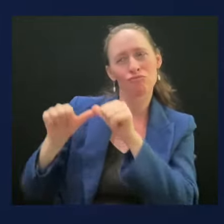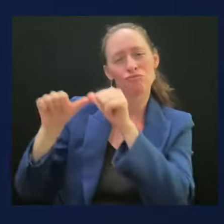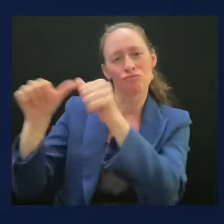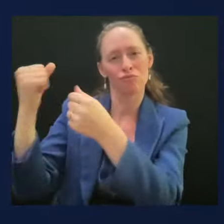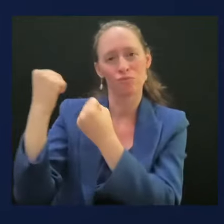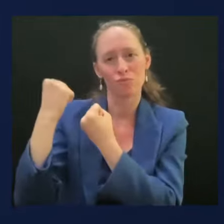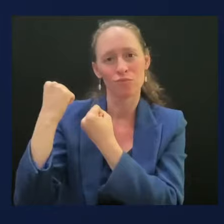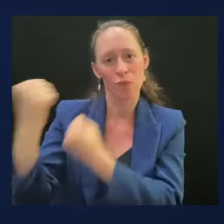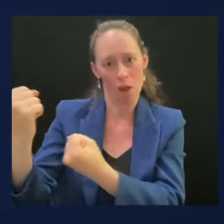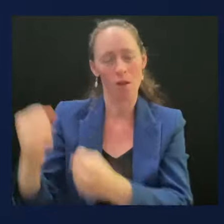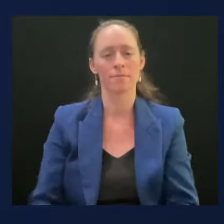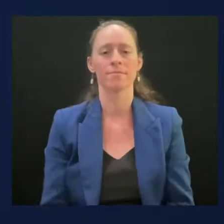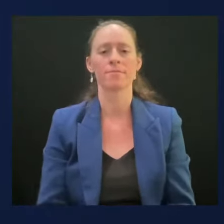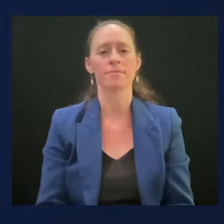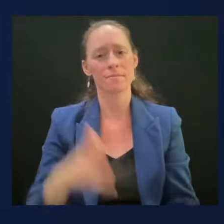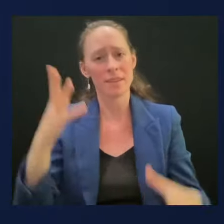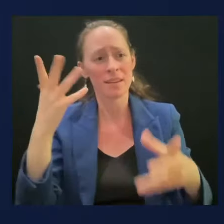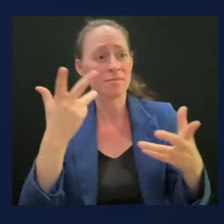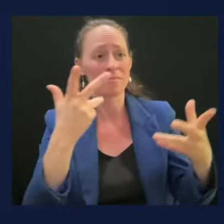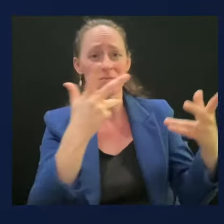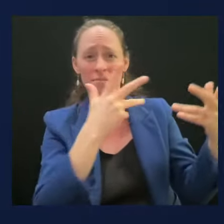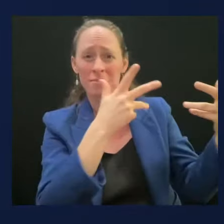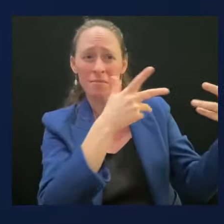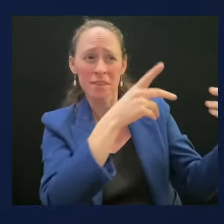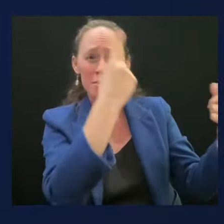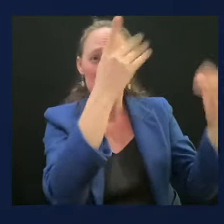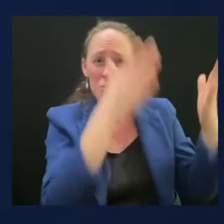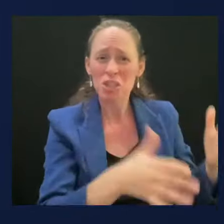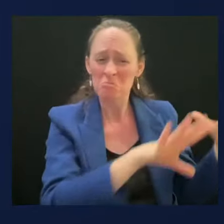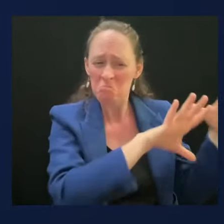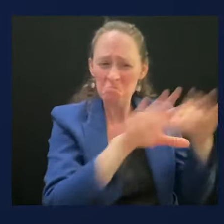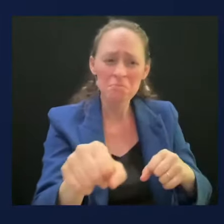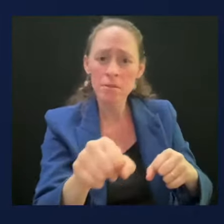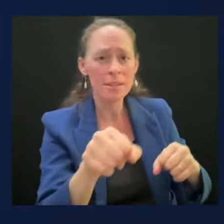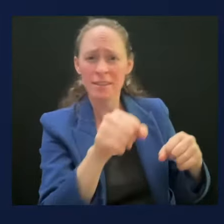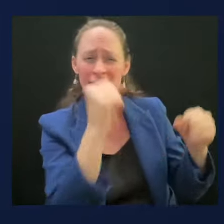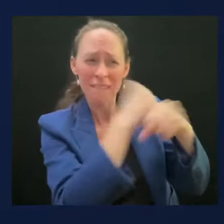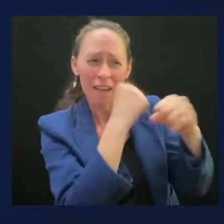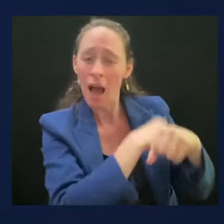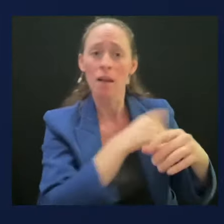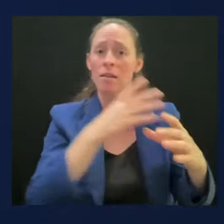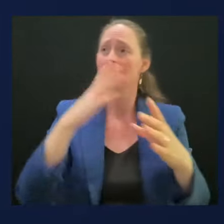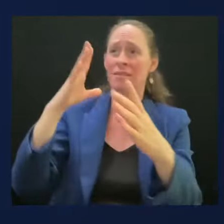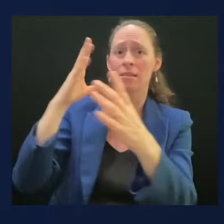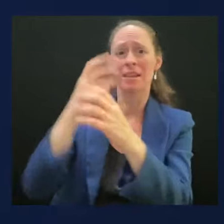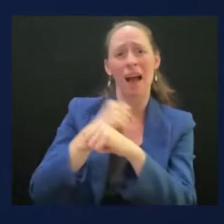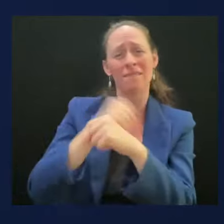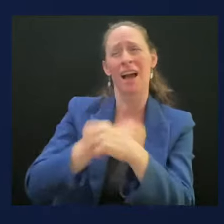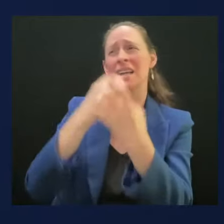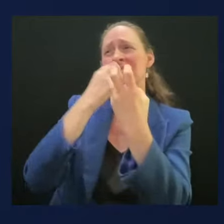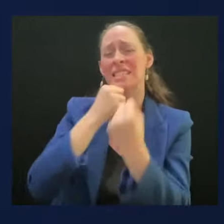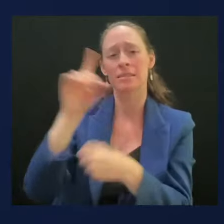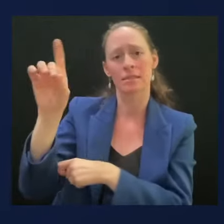As we're reminded by the hundreds of graves here in Section 60 of Arlington and across our nation, the story of the women and men